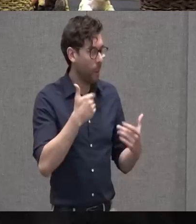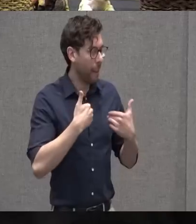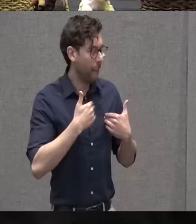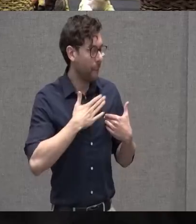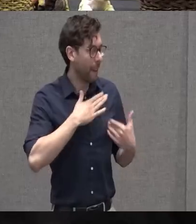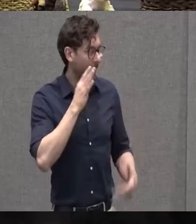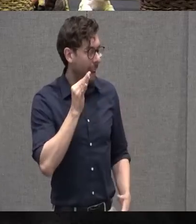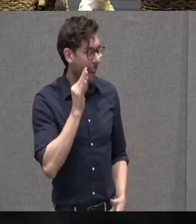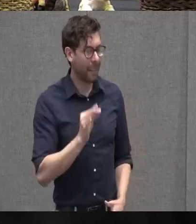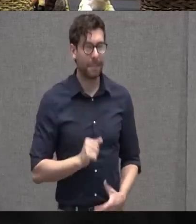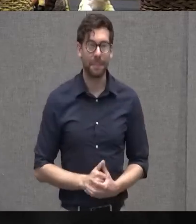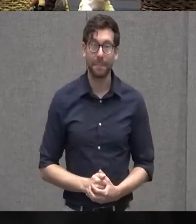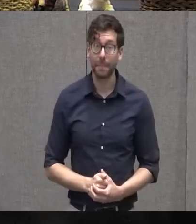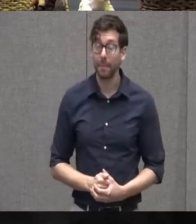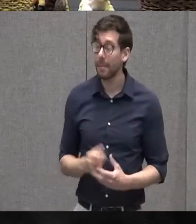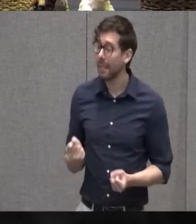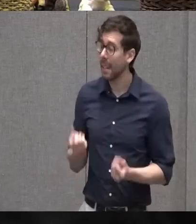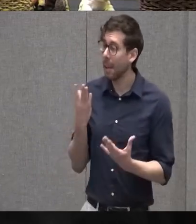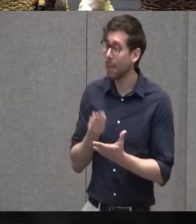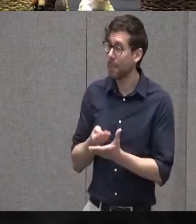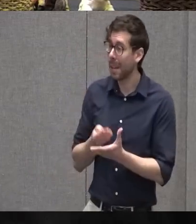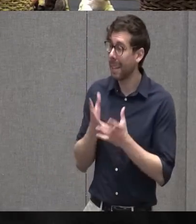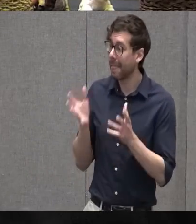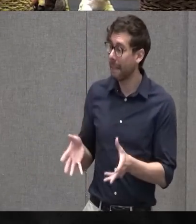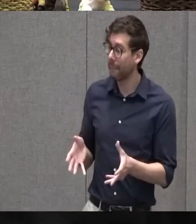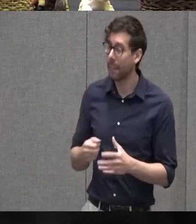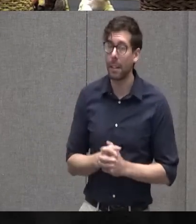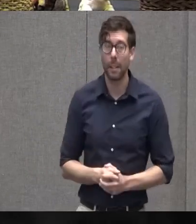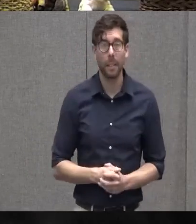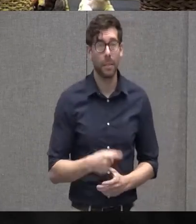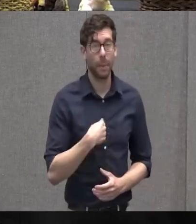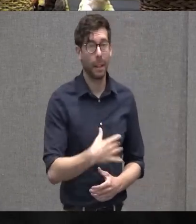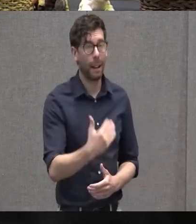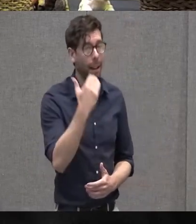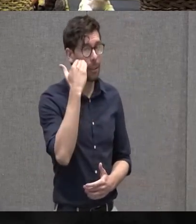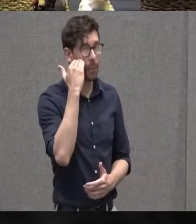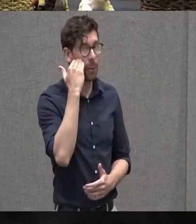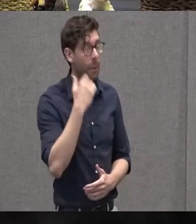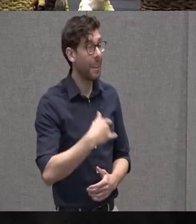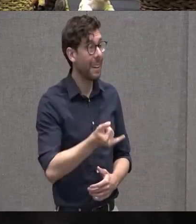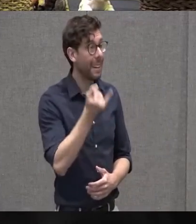How much money do you have left? Well, what I know is that if I had 10 all together,